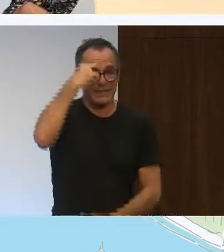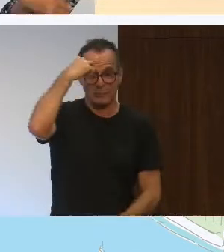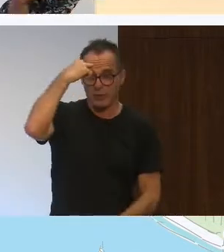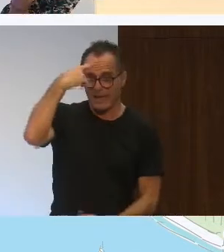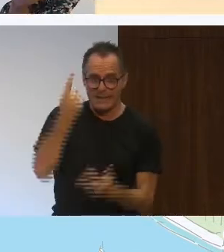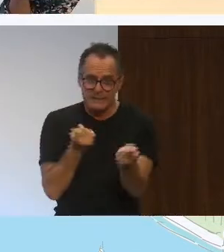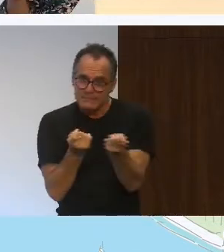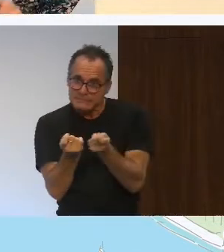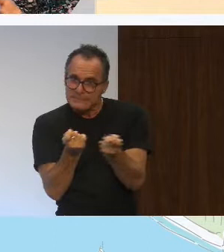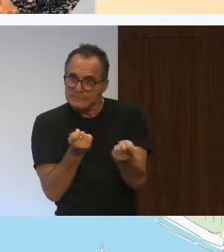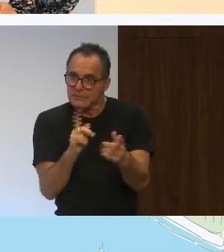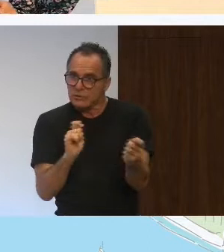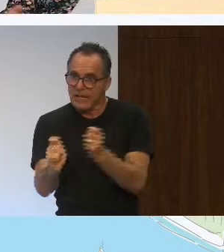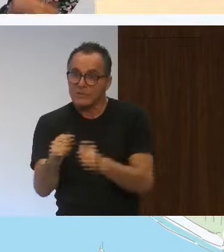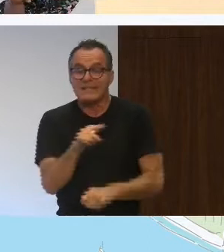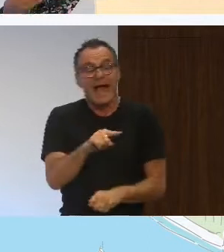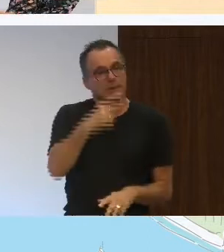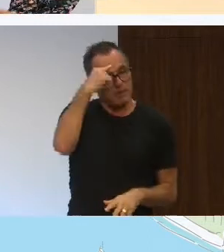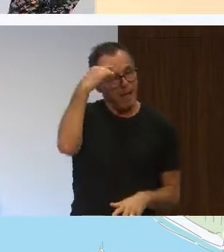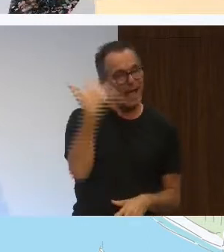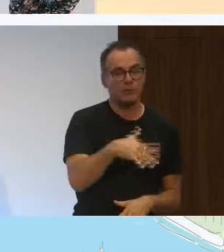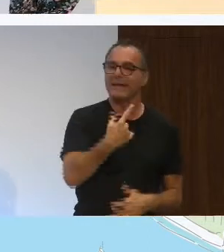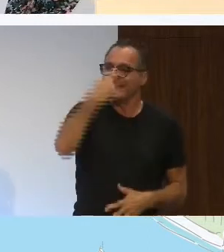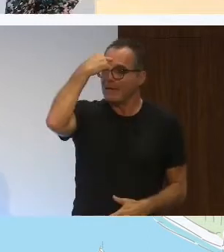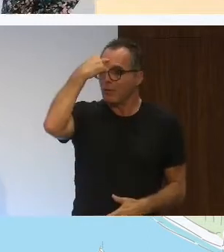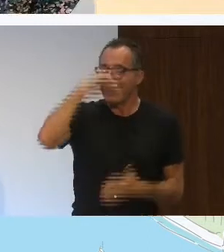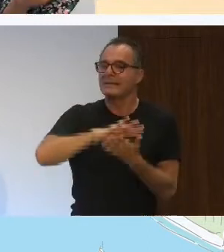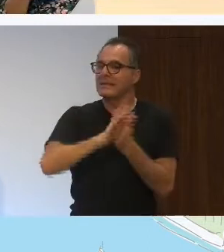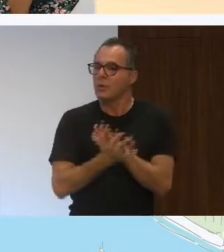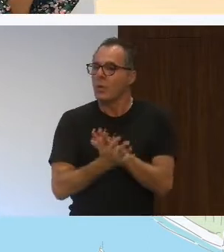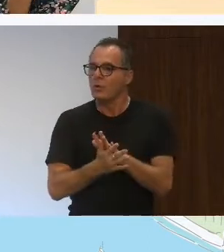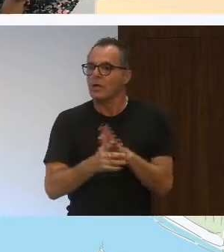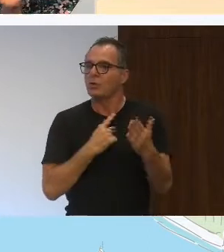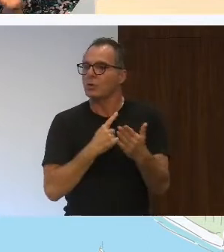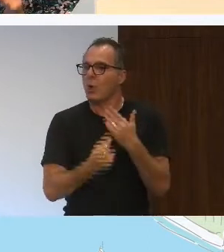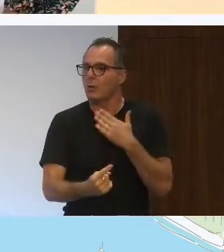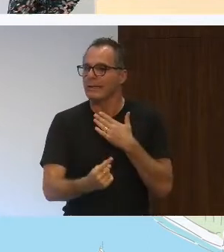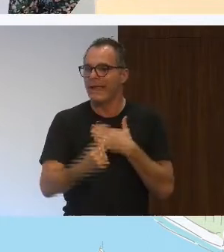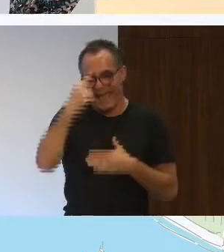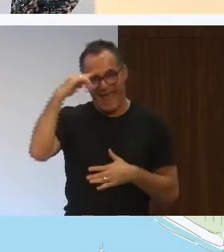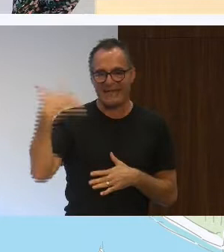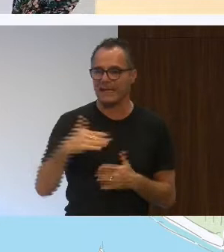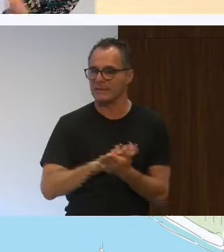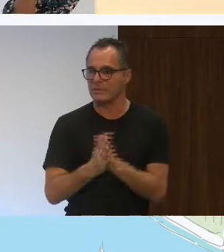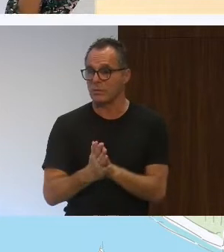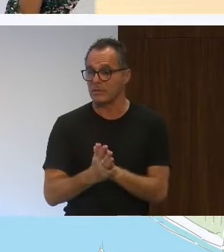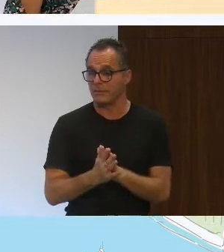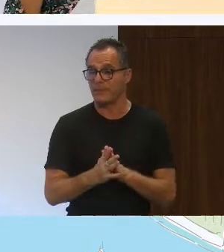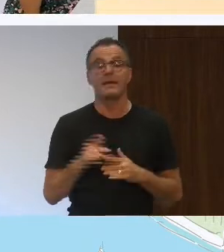and migraine is a brain disorder, not just a headache disorder. So these are some images from a study that I've done where we've demonstrated